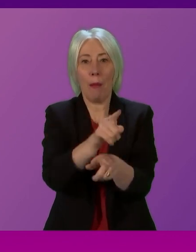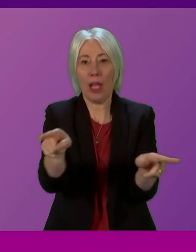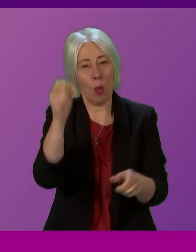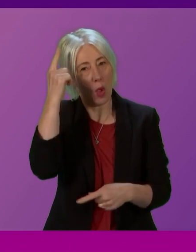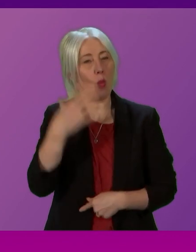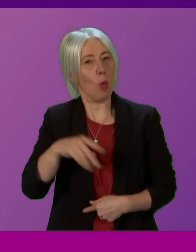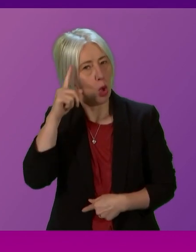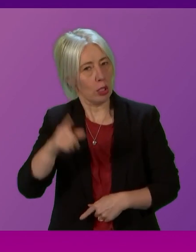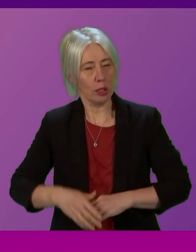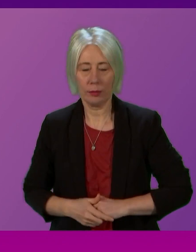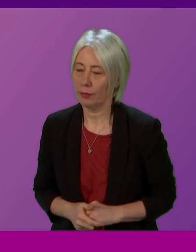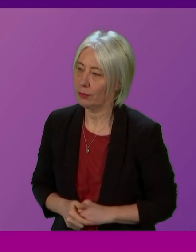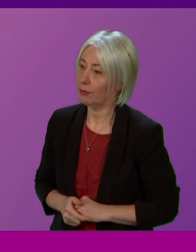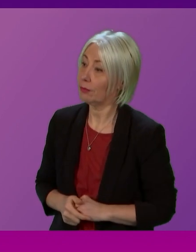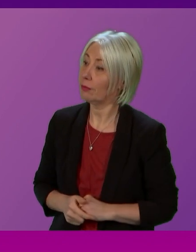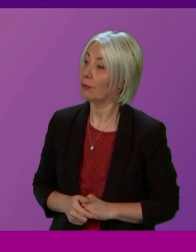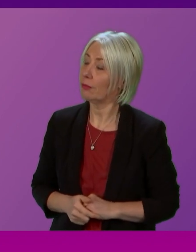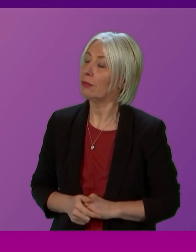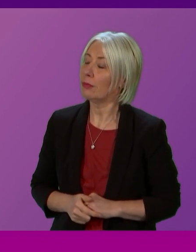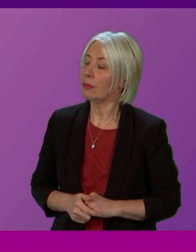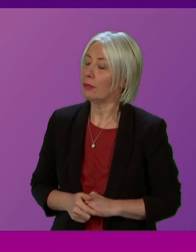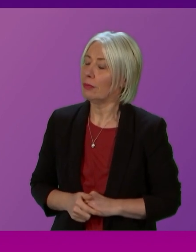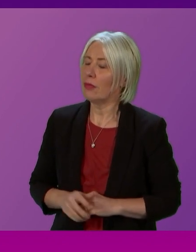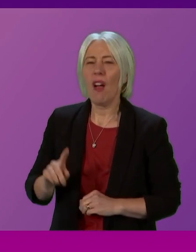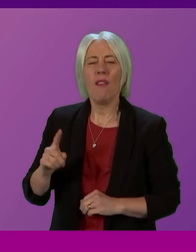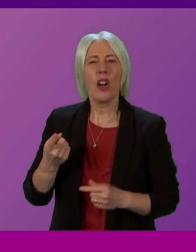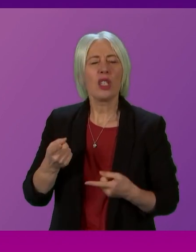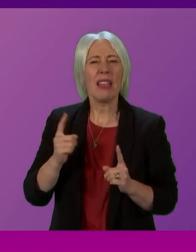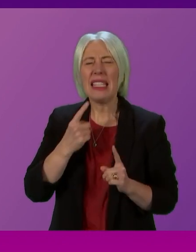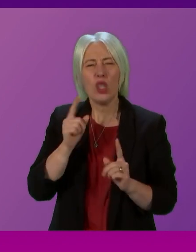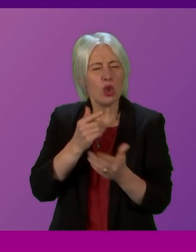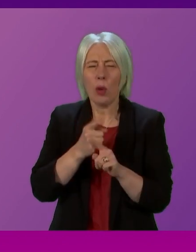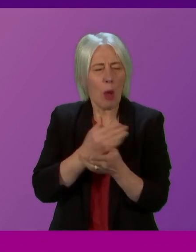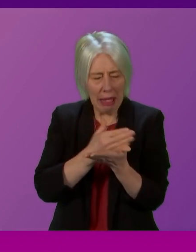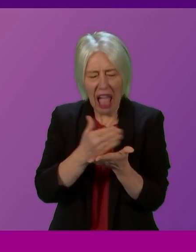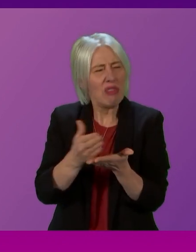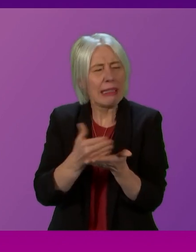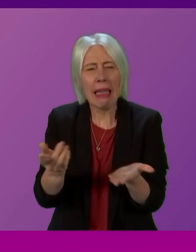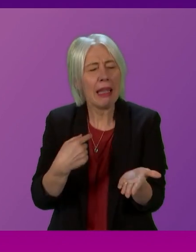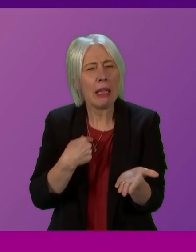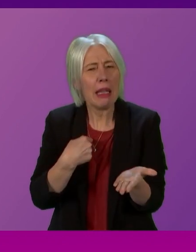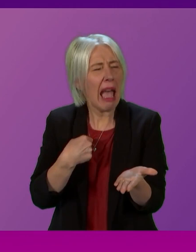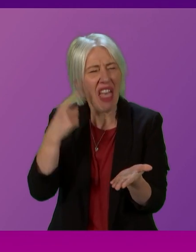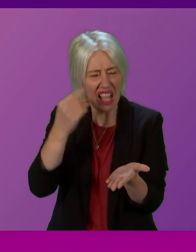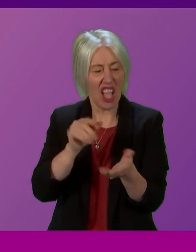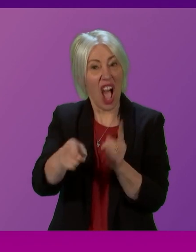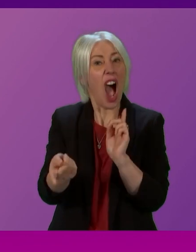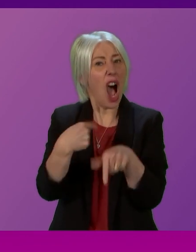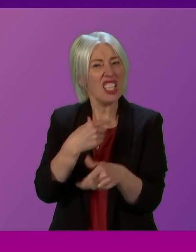The First Minister’s final words there were about clarity. That answer was anything but clear.